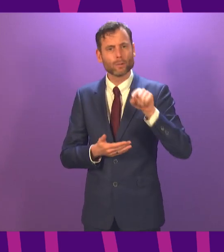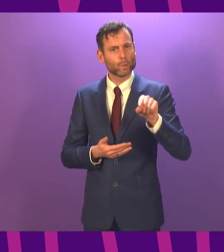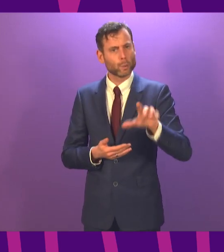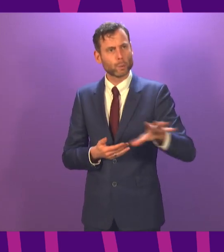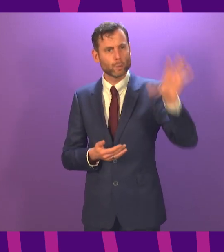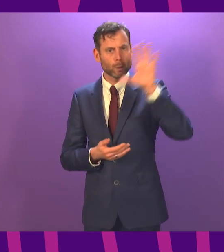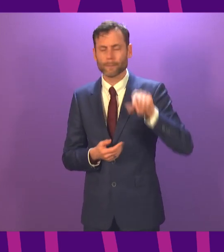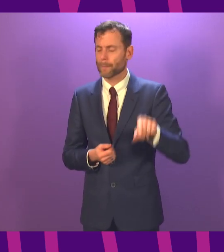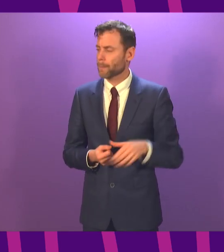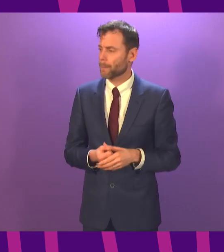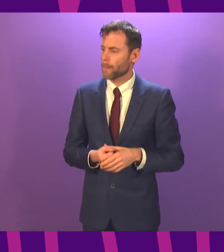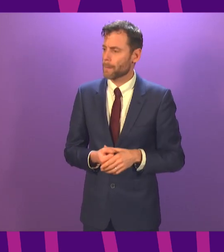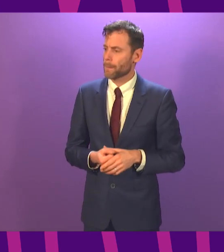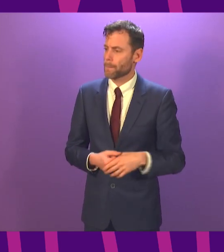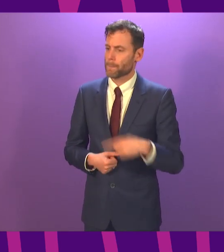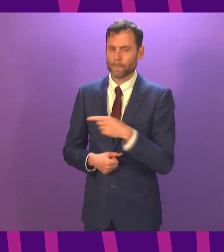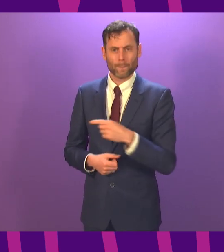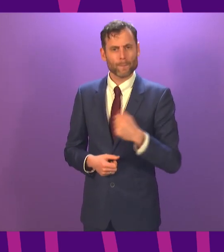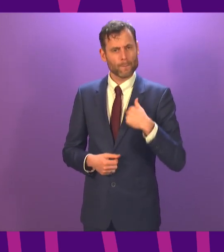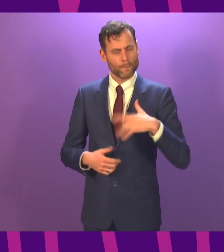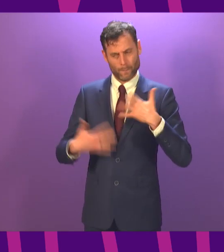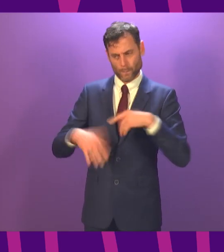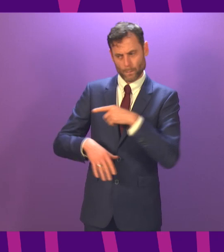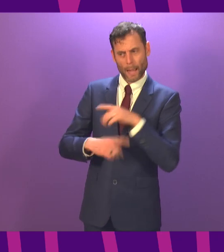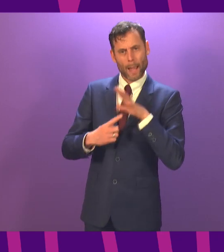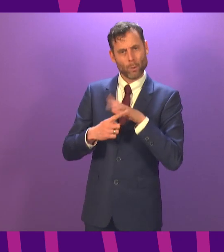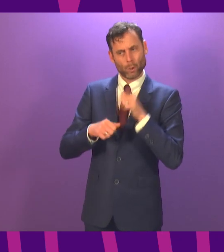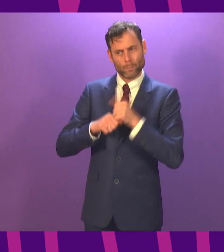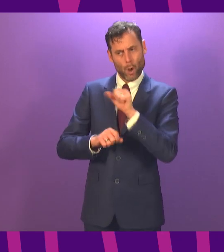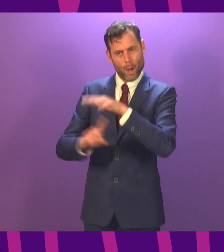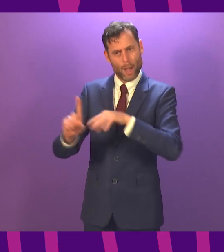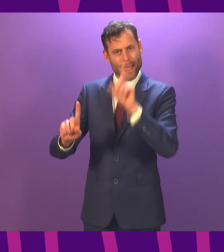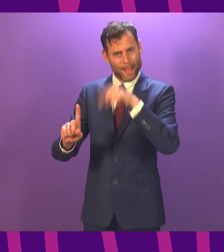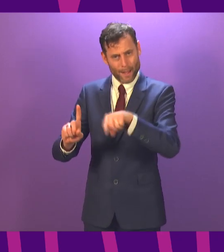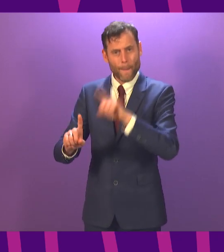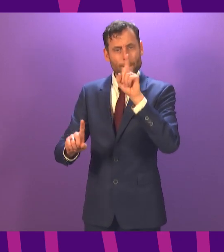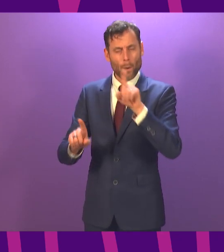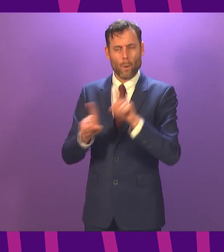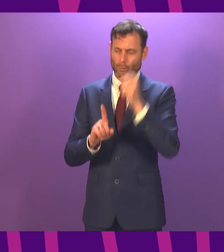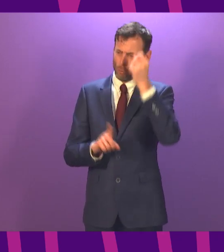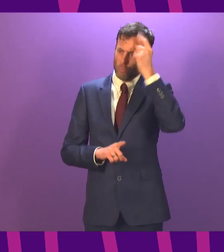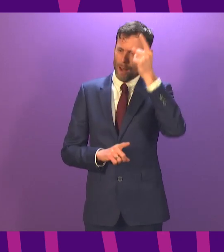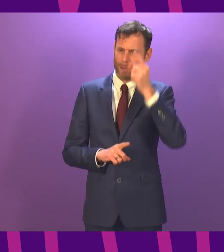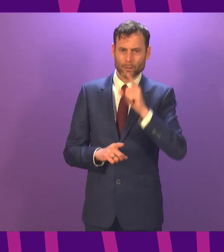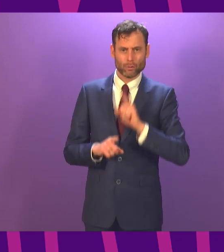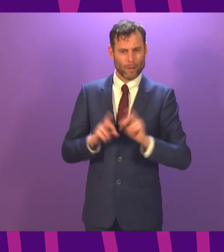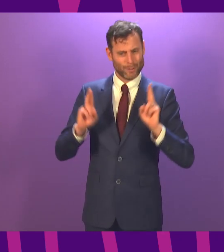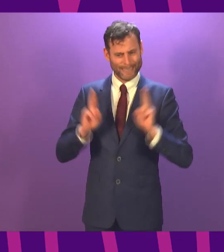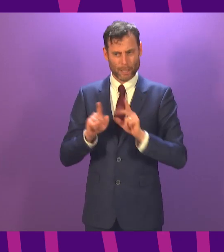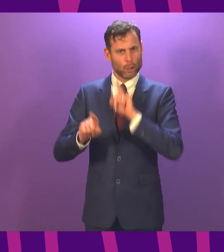approach in standing up for her constituents to ensure that they can travel for essential purposes, while recognising the public health need to limit travel in the way that we are